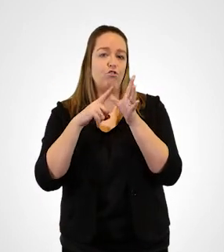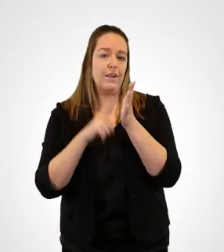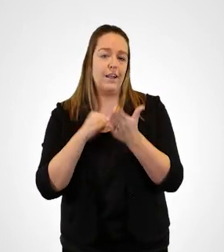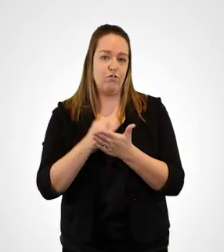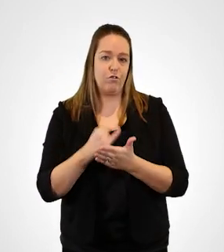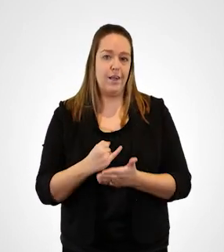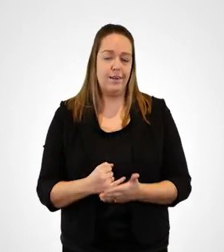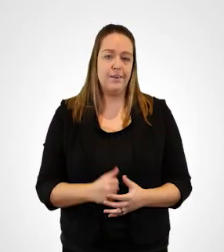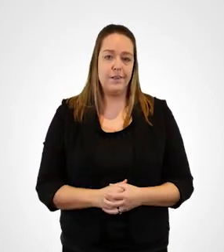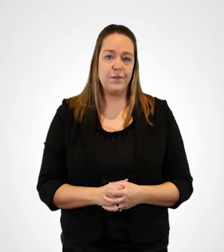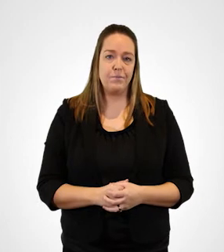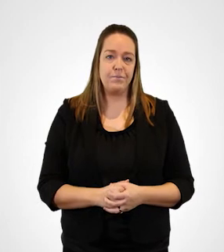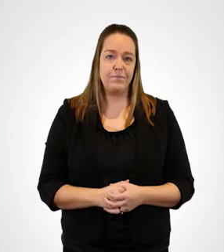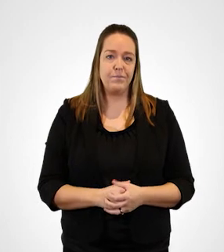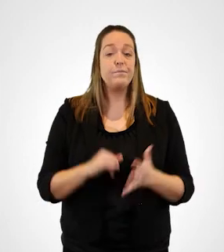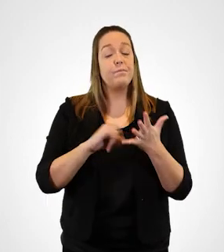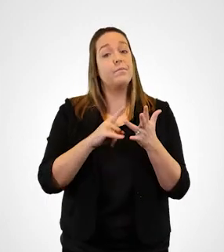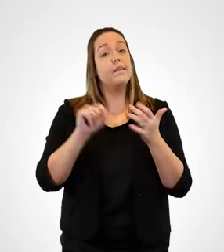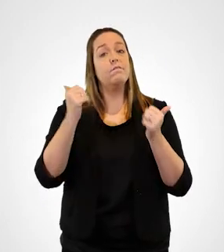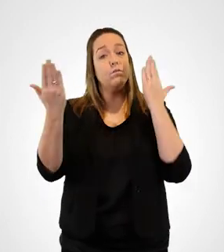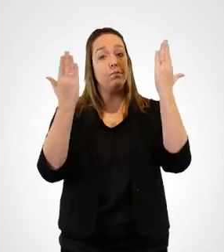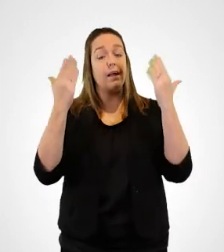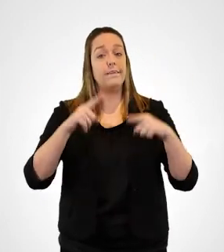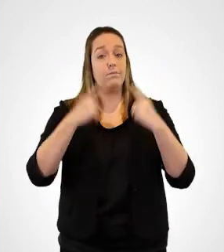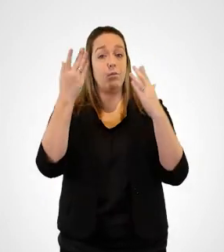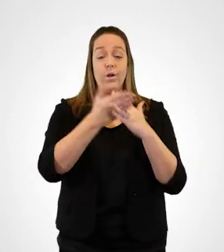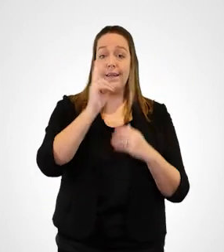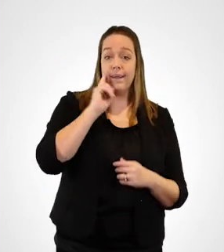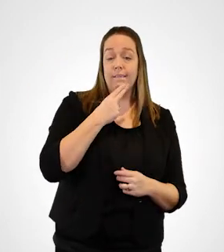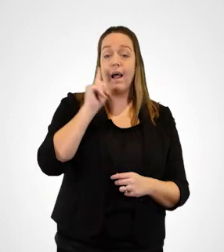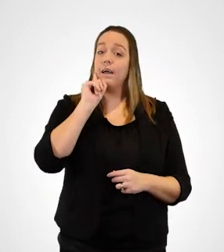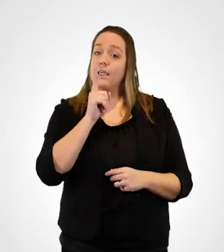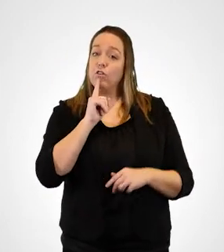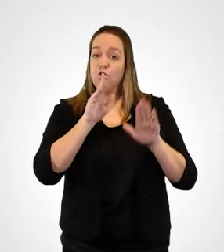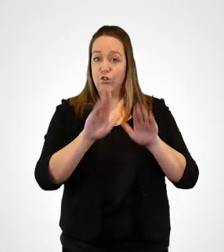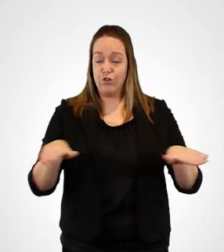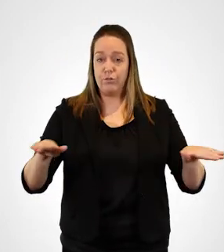Okay, so having had a look at the differences between the deaf children and the hearing children,